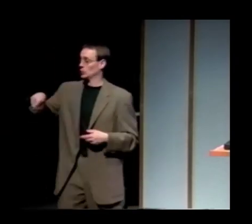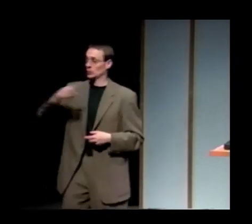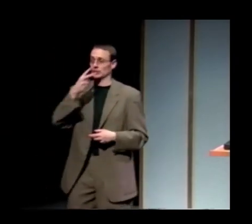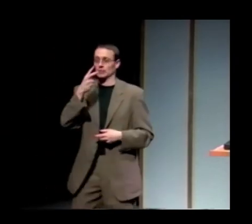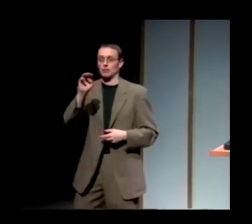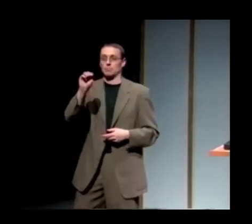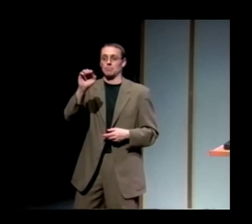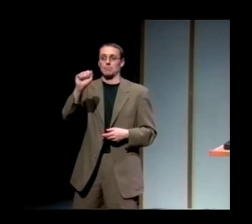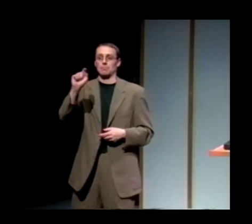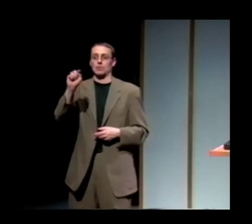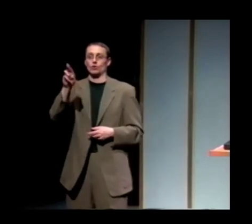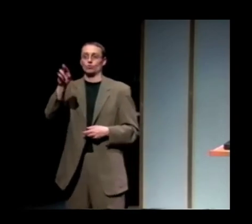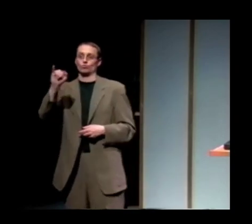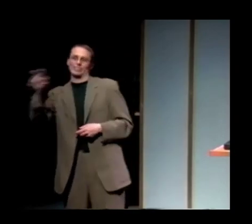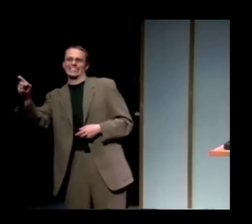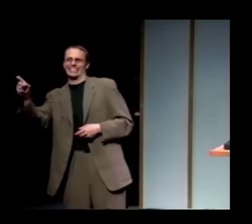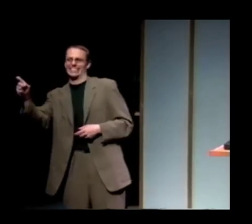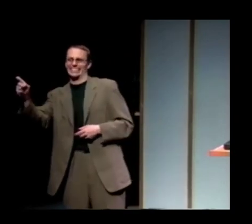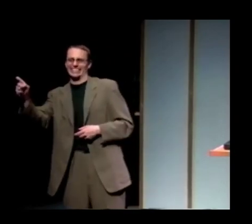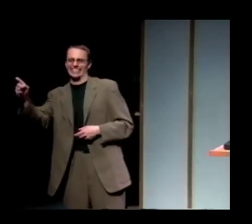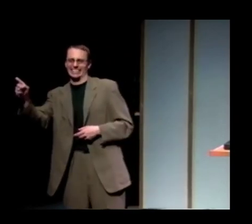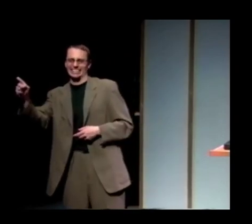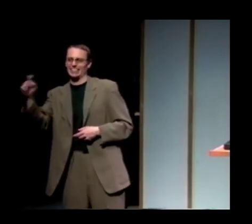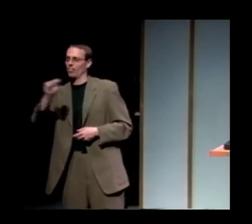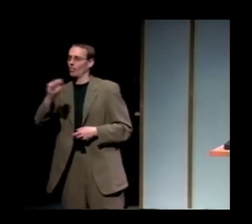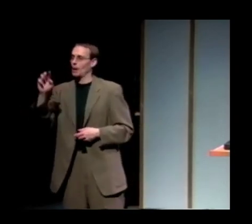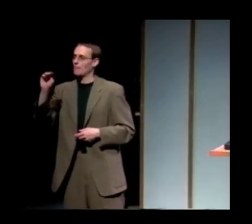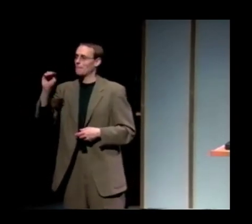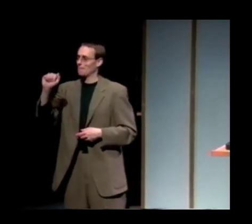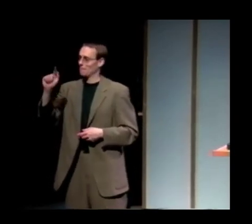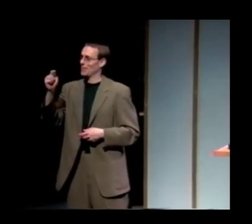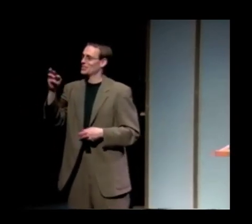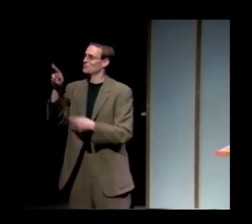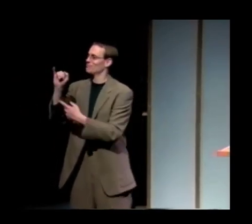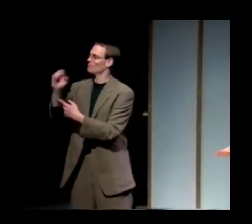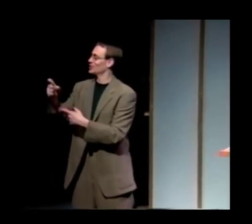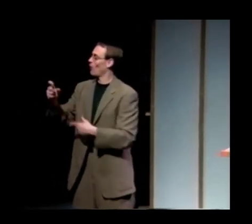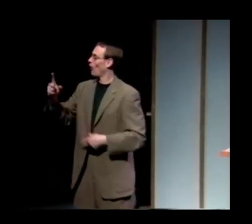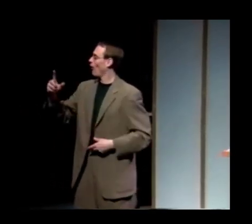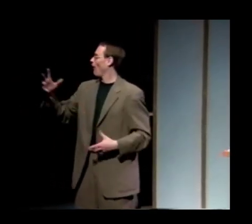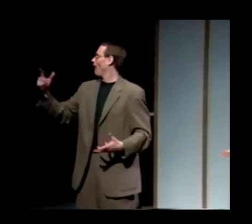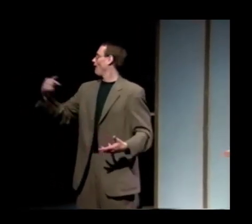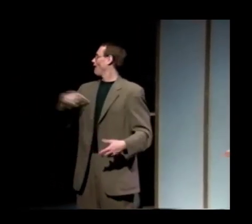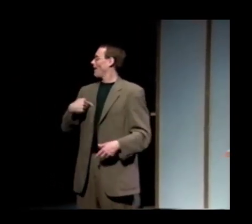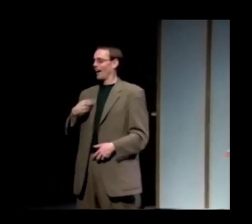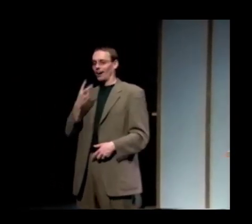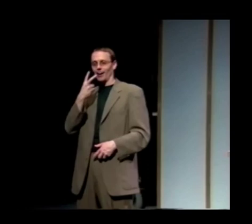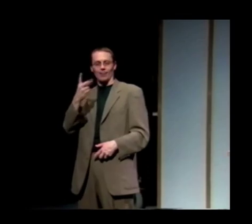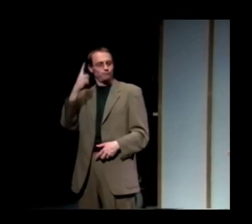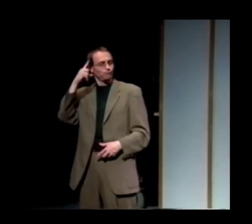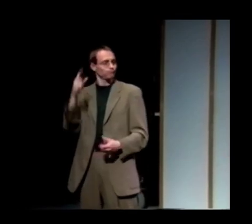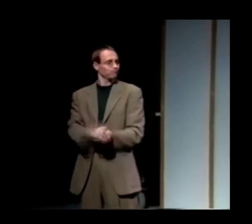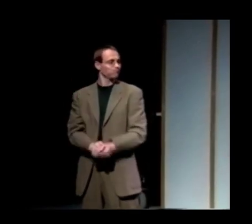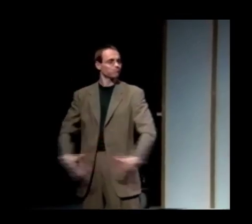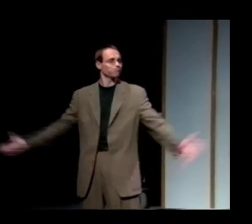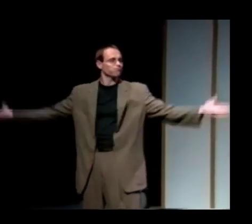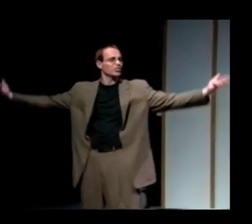I'M INTERESTED TO SEE WHAT WE'RE GONNA TALK ABOUT NEXT. HAVE YOU EVER SEEN "THE MATRIX"?